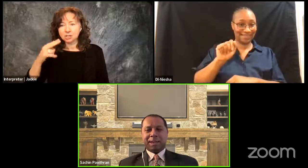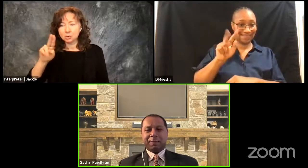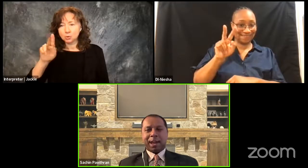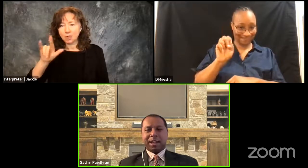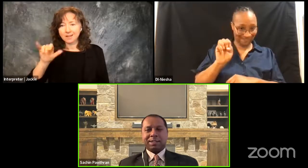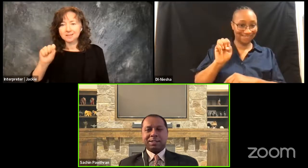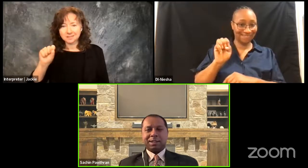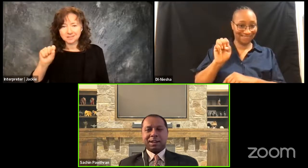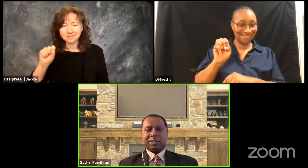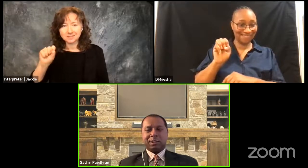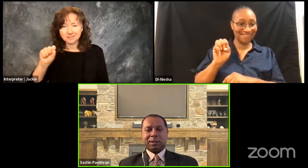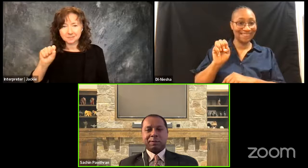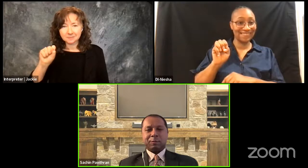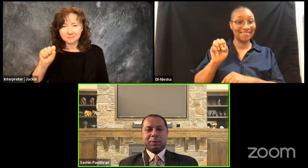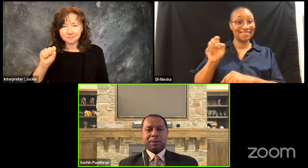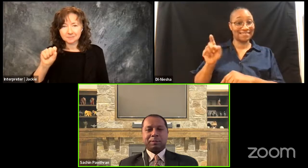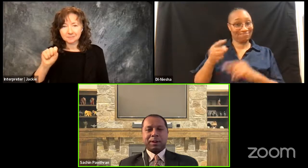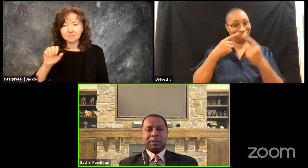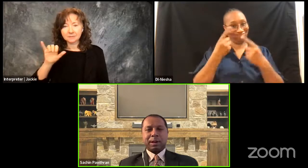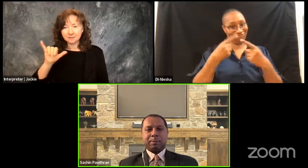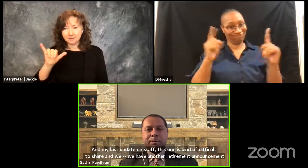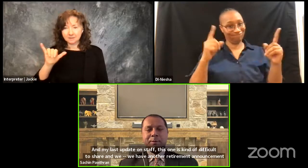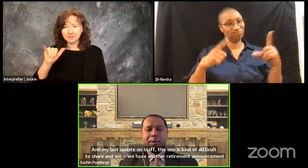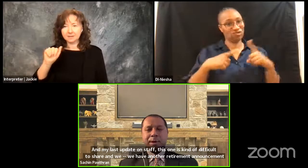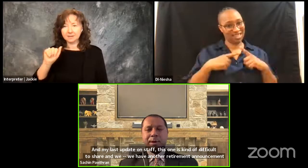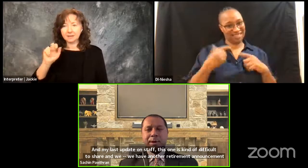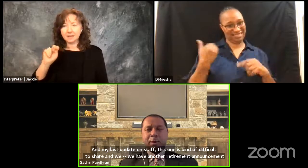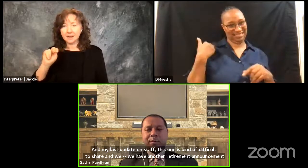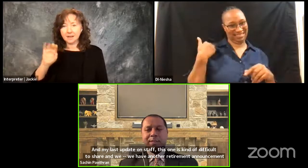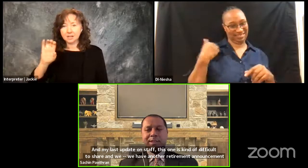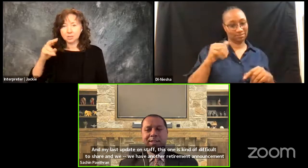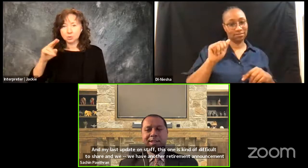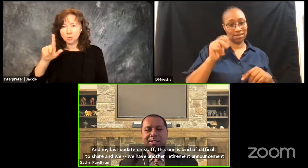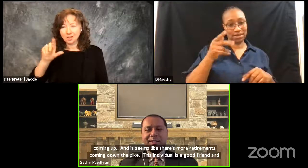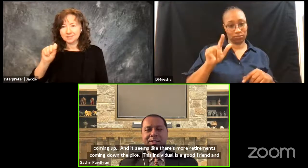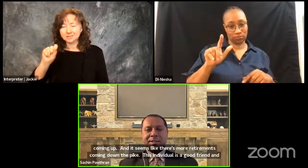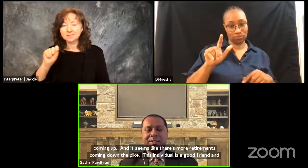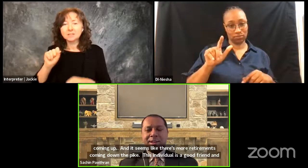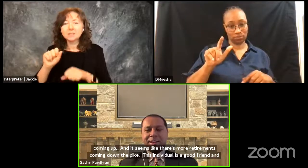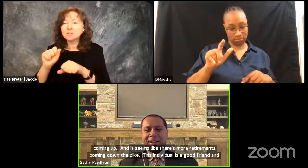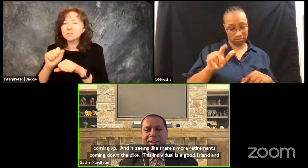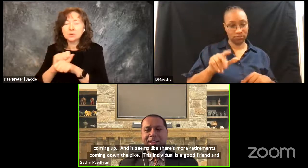And Dave has served for the federal Government for over 36 years.